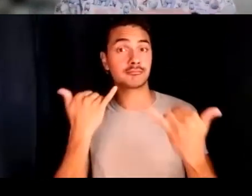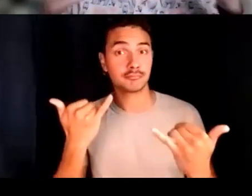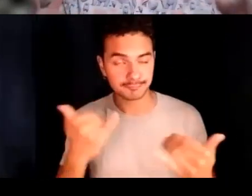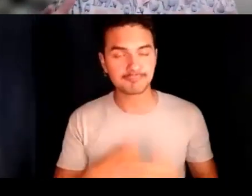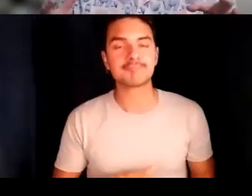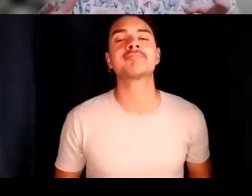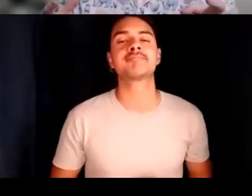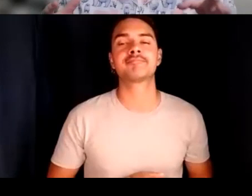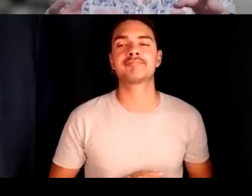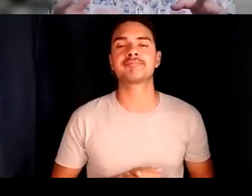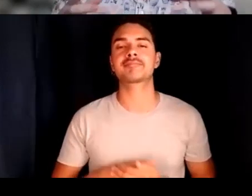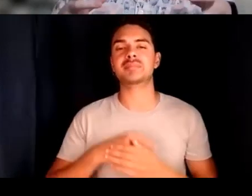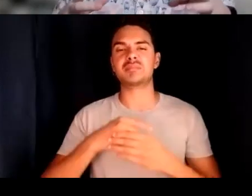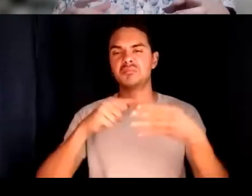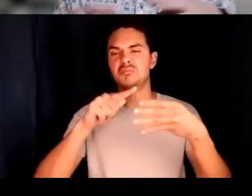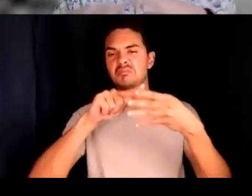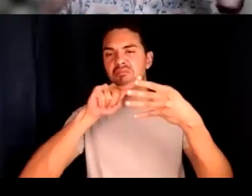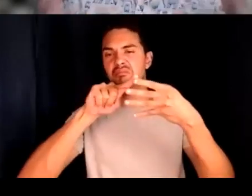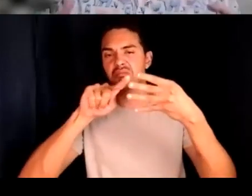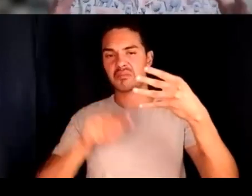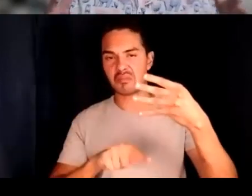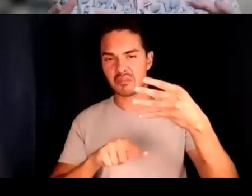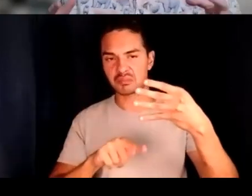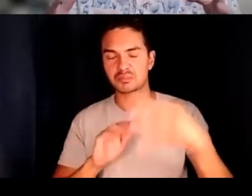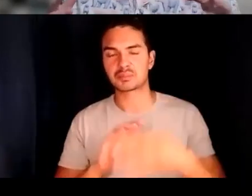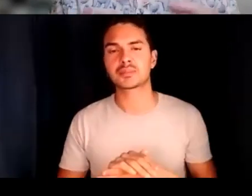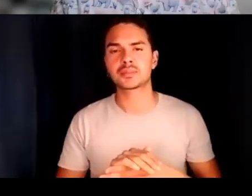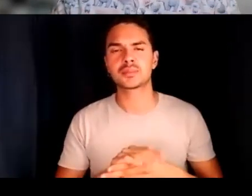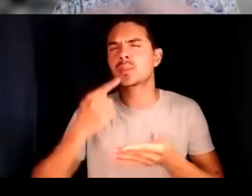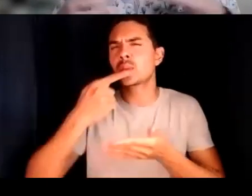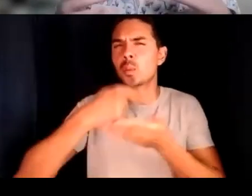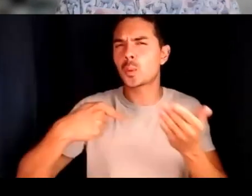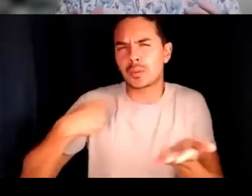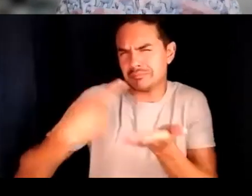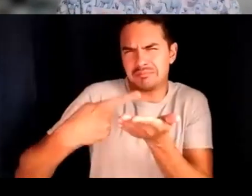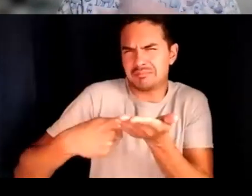getting grounded in what are we talking about when we talk about mental health